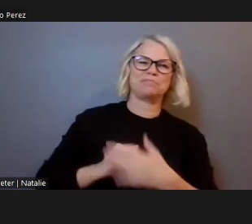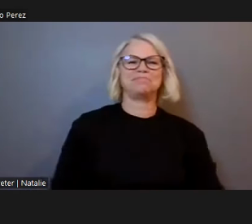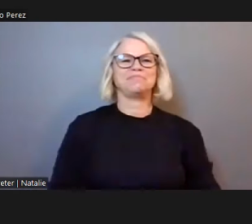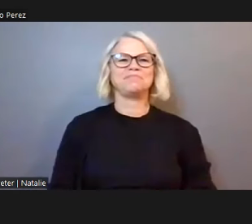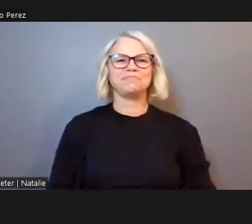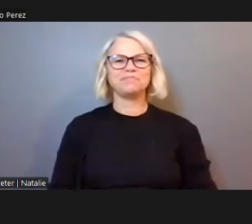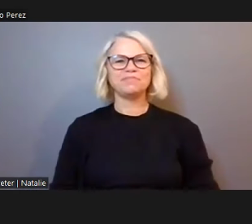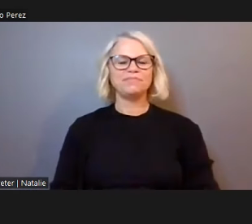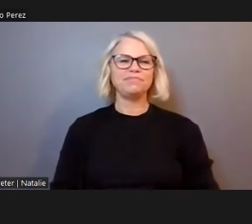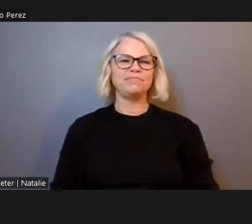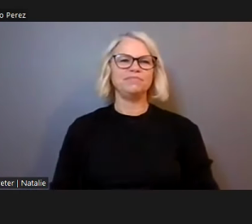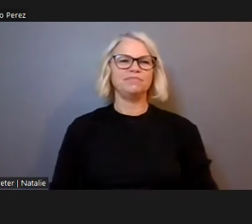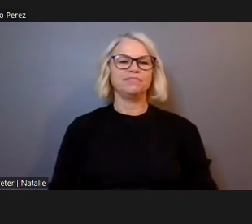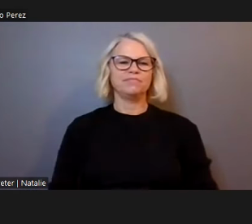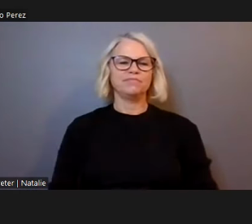All right.